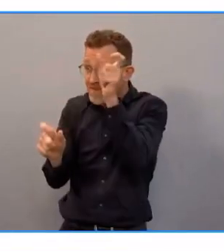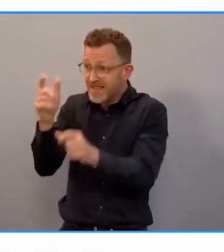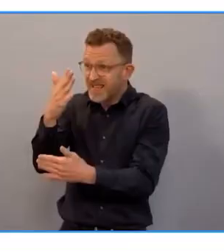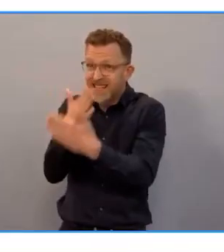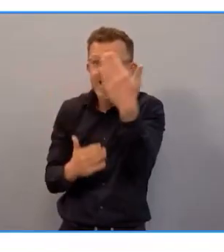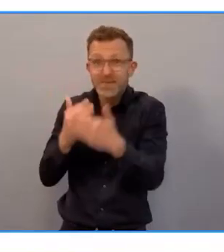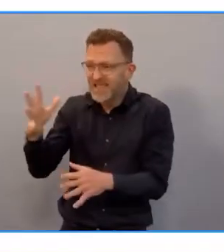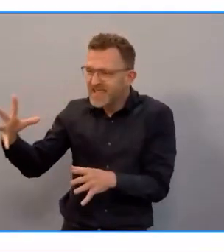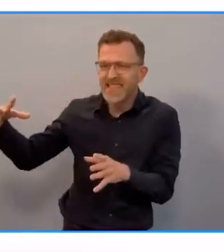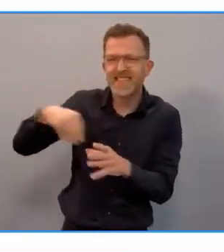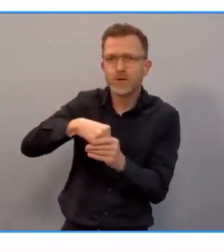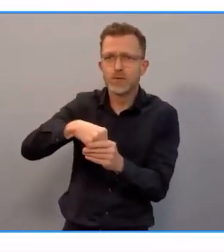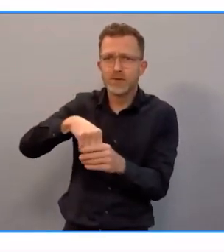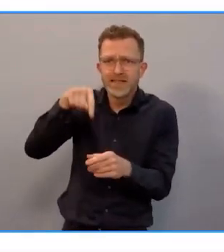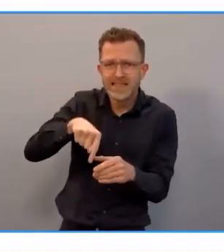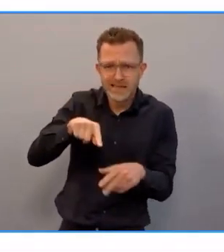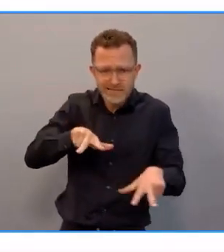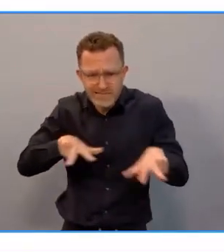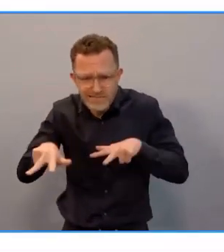by those projects.